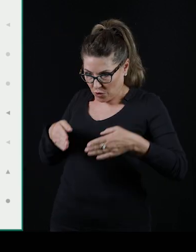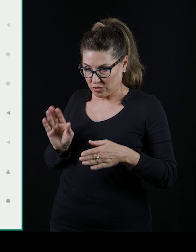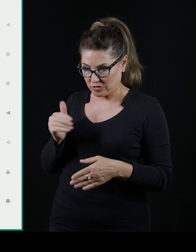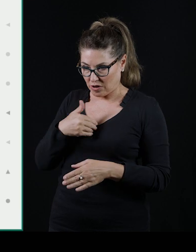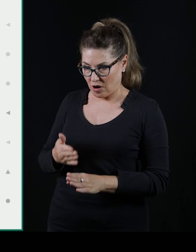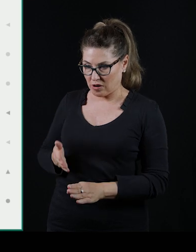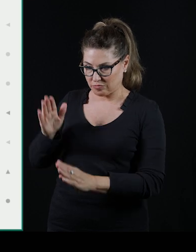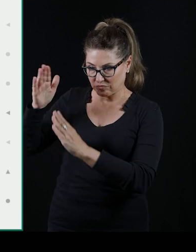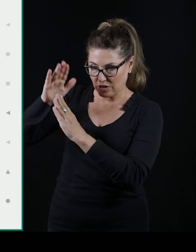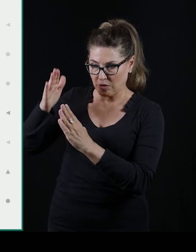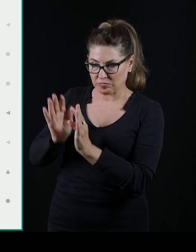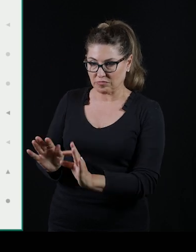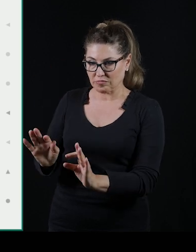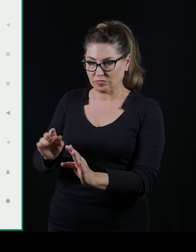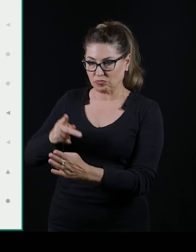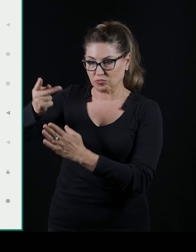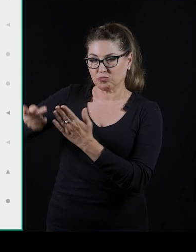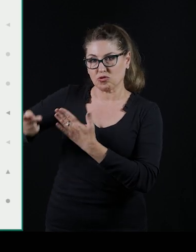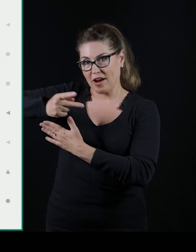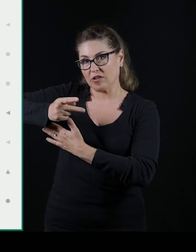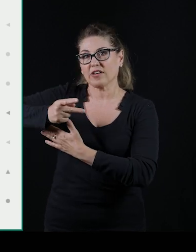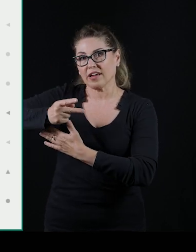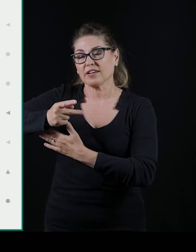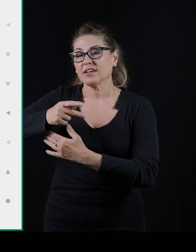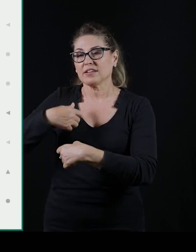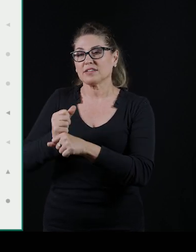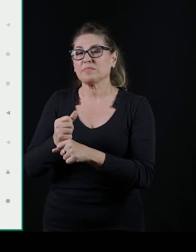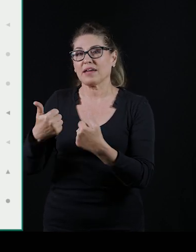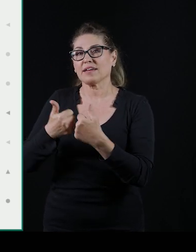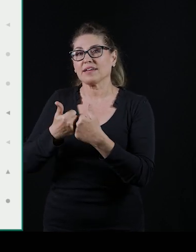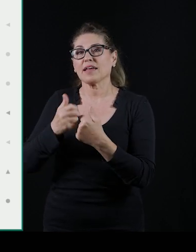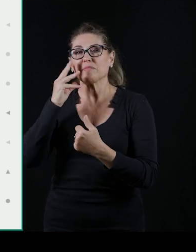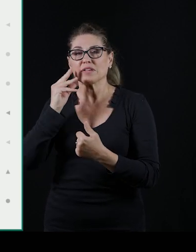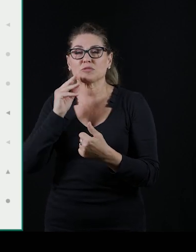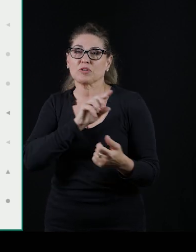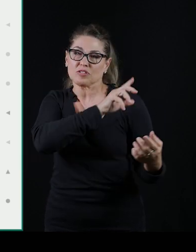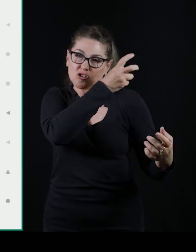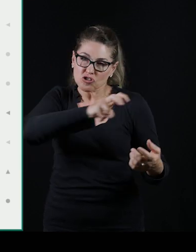on our main objective of shifting most of our gameplay experience over to Azure.